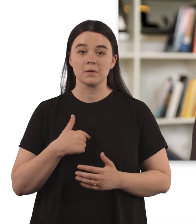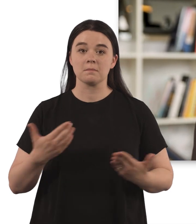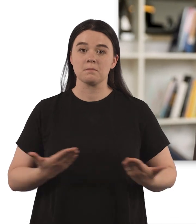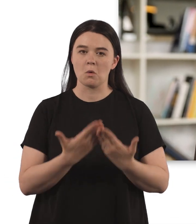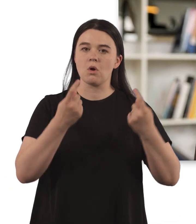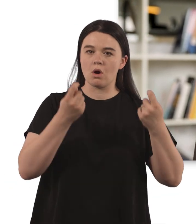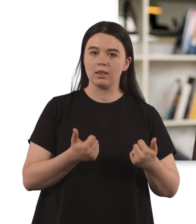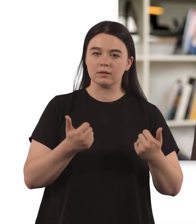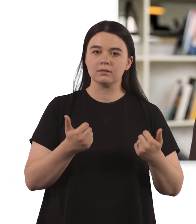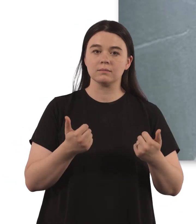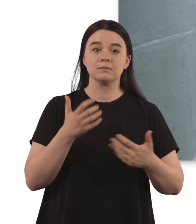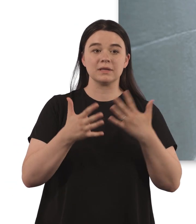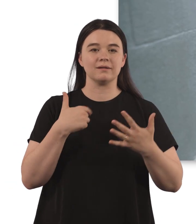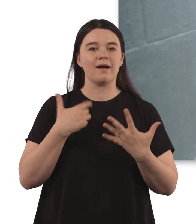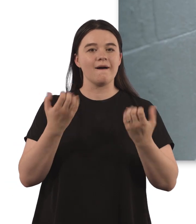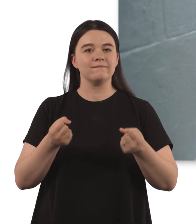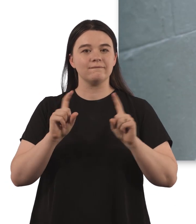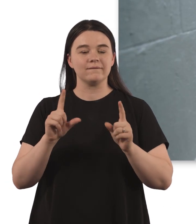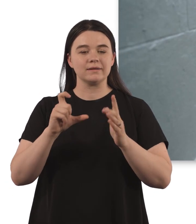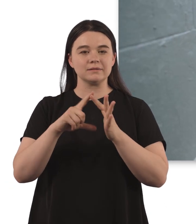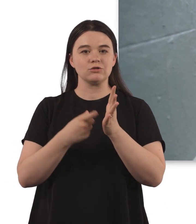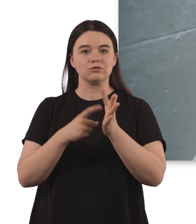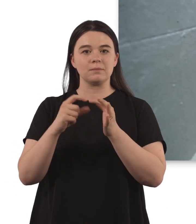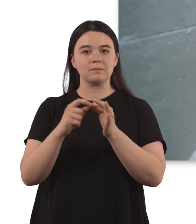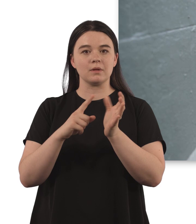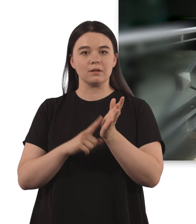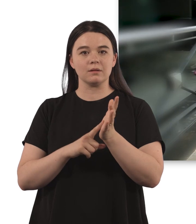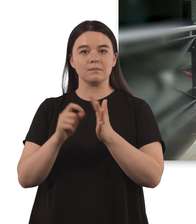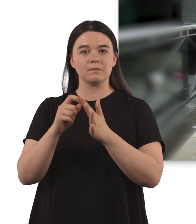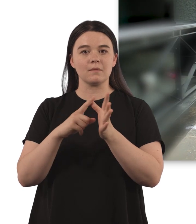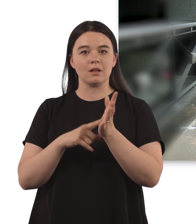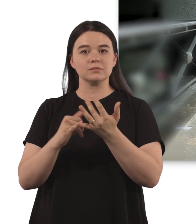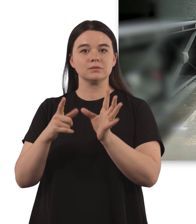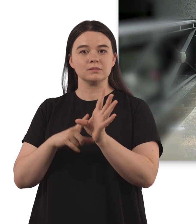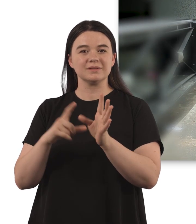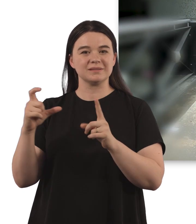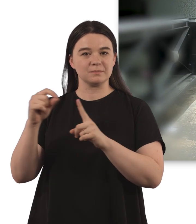I was born premature, which led me to have cerebral palsy,